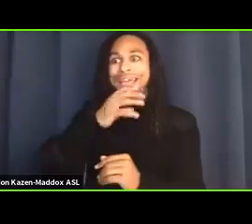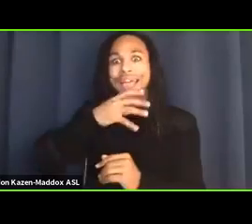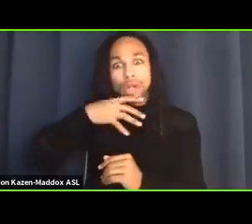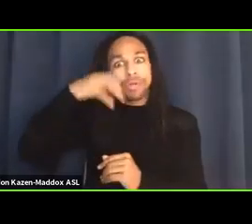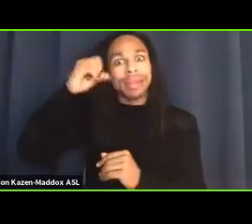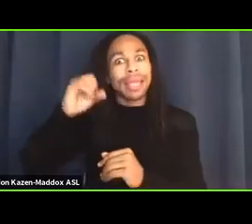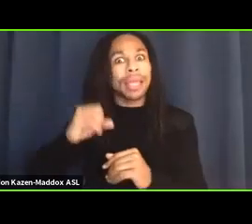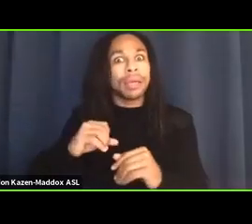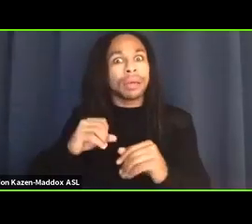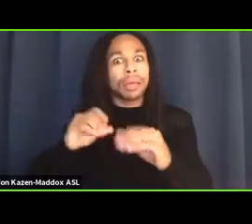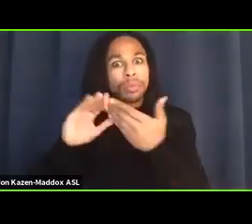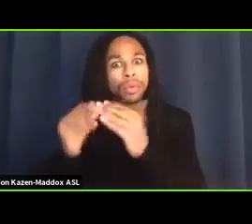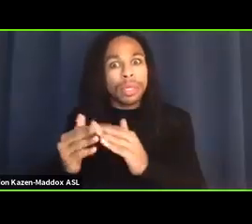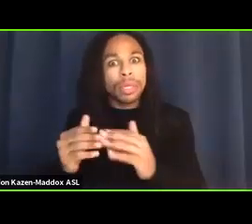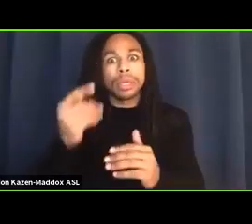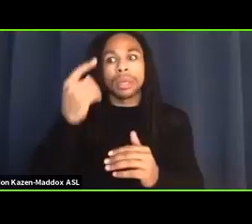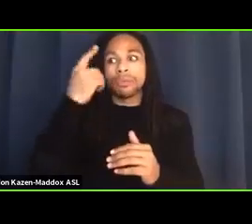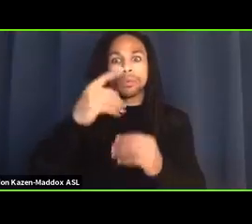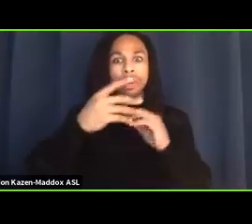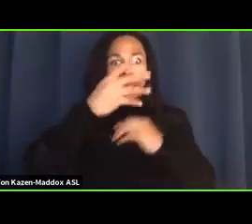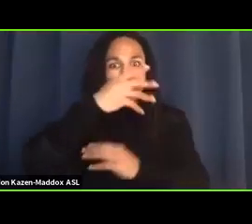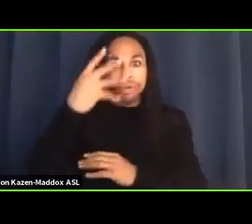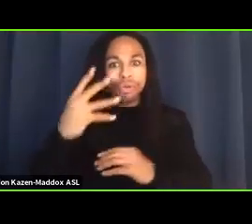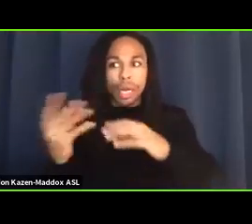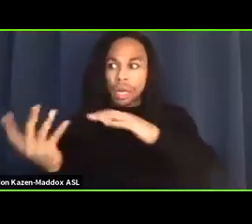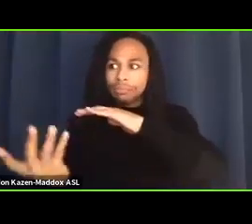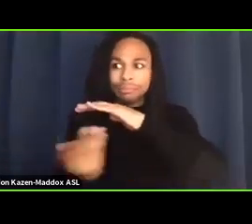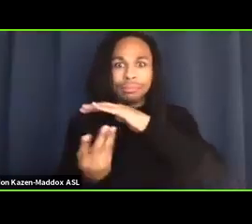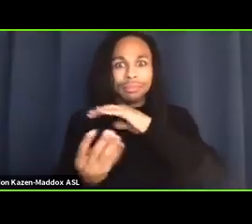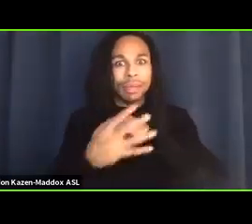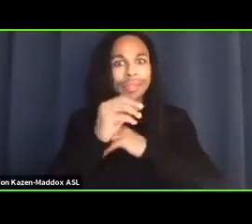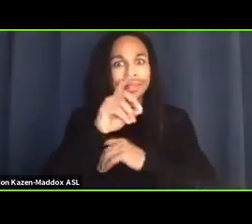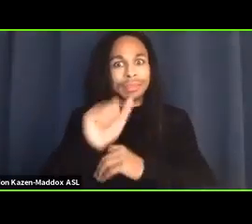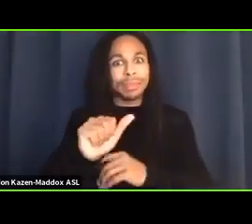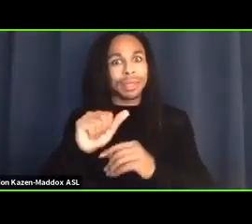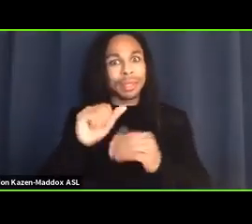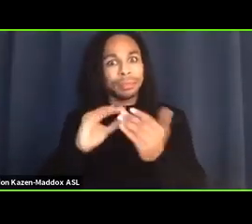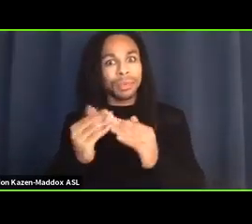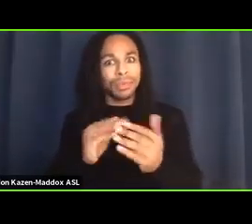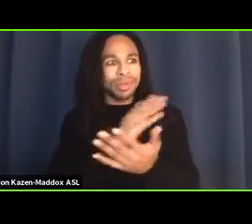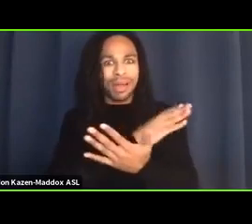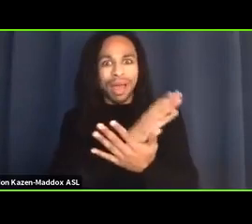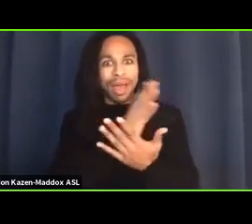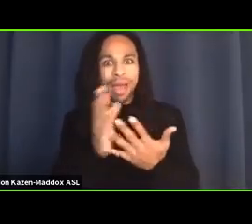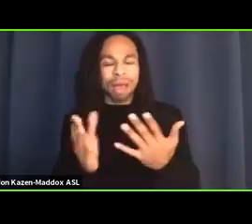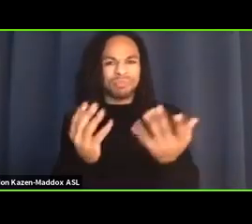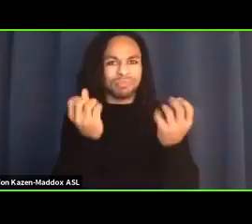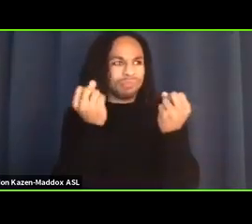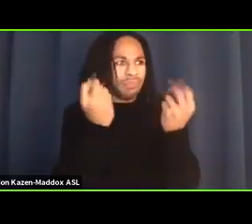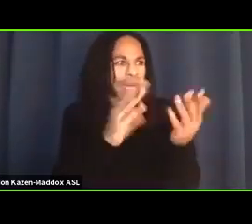and our Department of Education as it experiences such high levels of segregation and underfunding